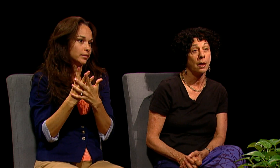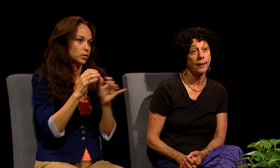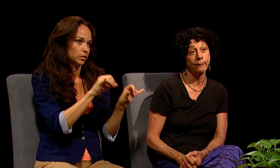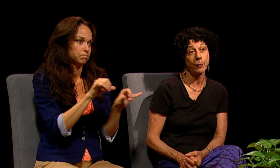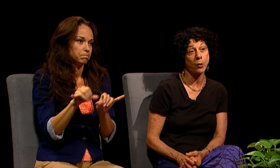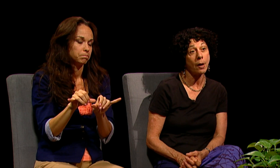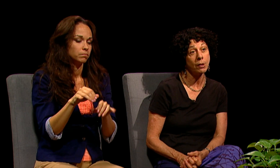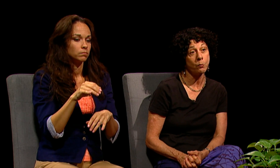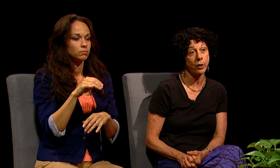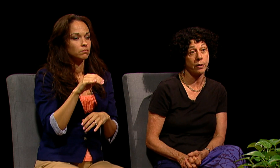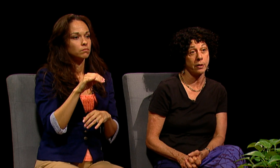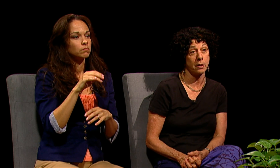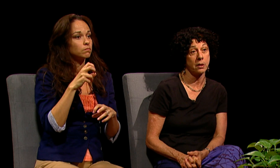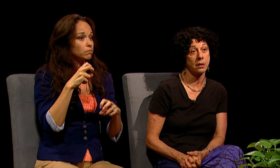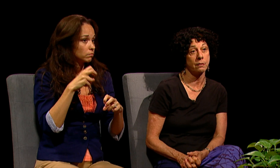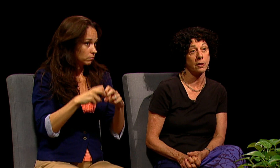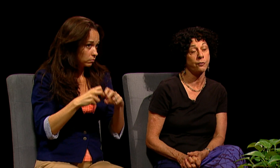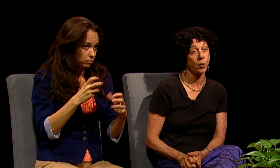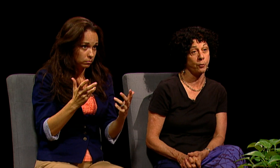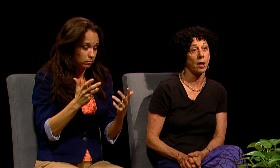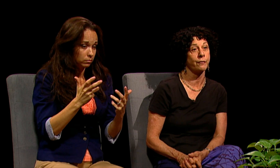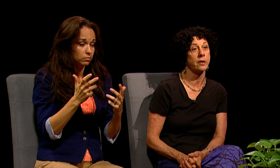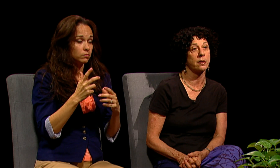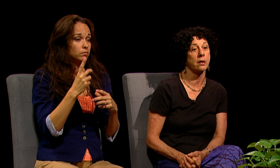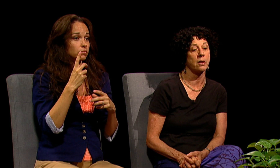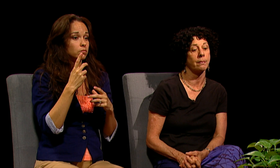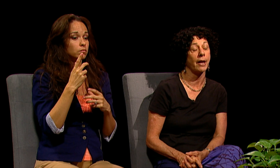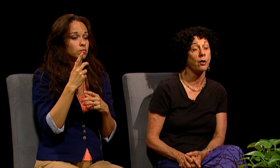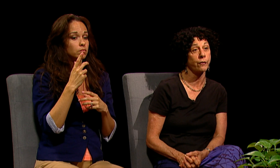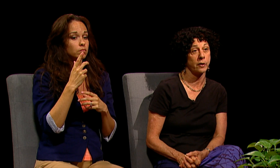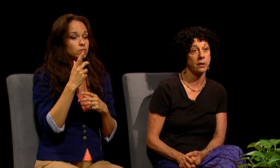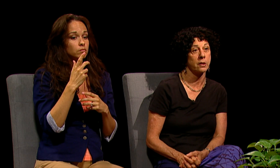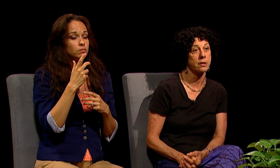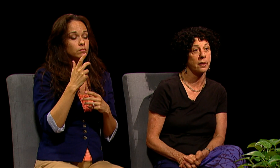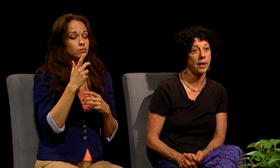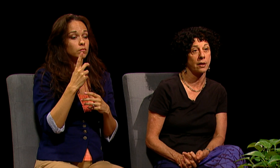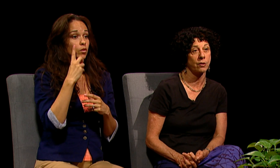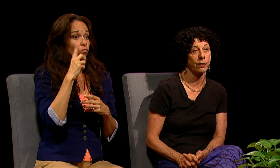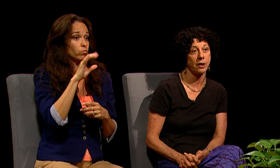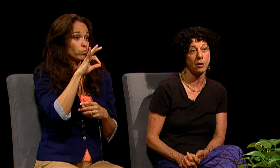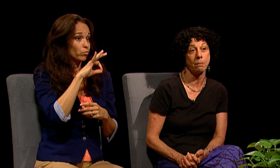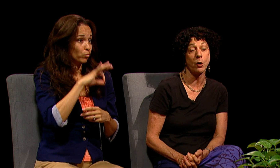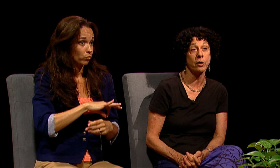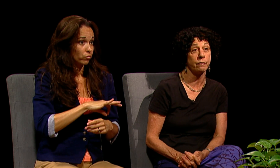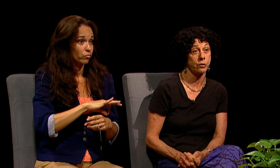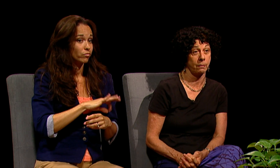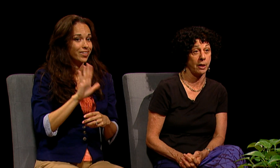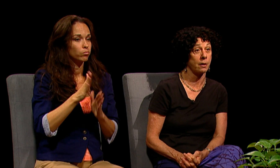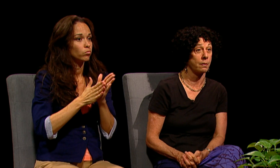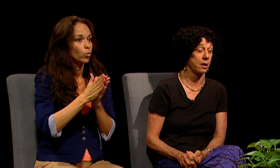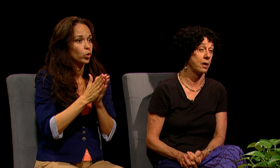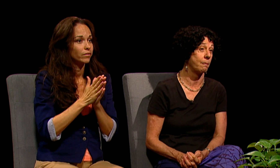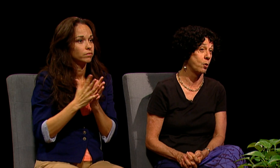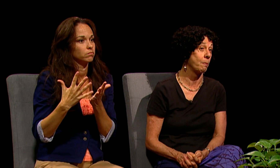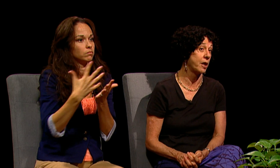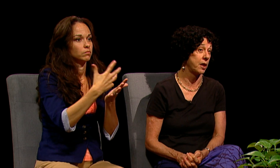THE PROBLEM WITH A FOR-PROFIT OUTFIT IS THAT THEIR MOTIVE IS TO MAKE MORE MONEY.